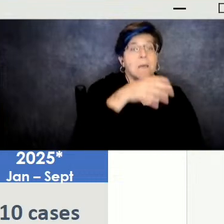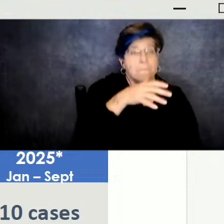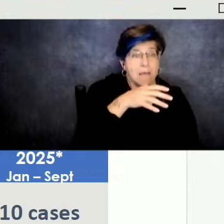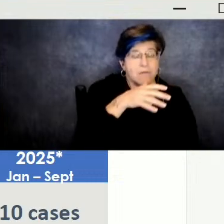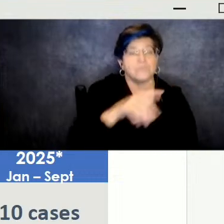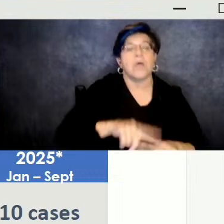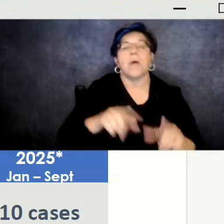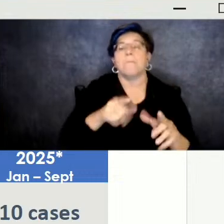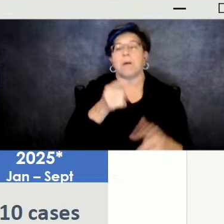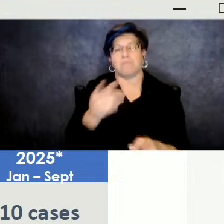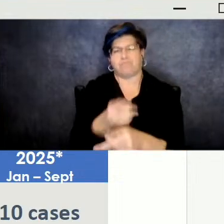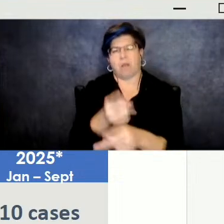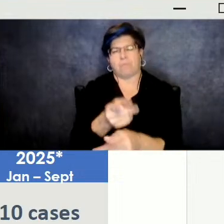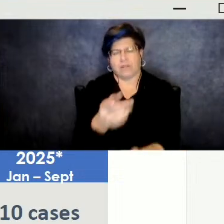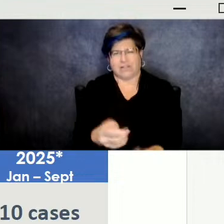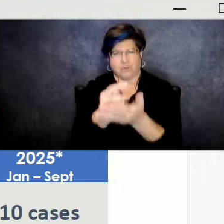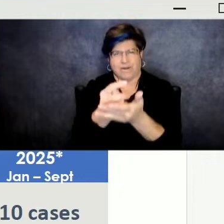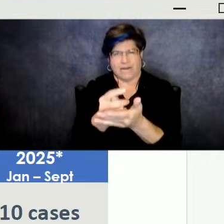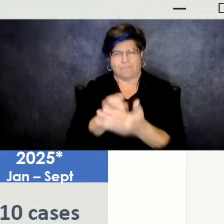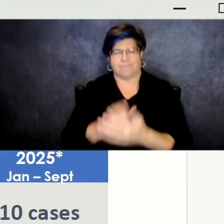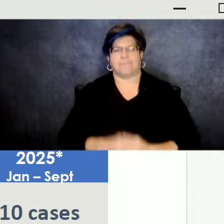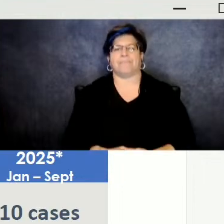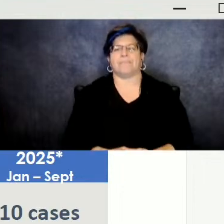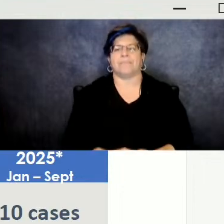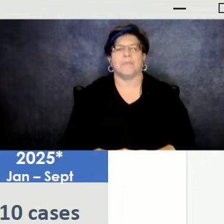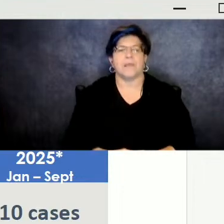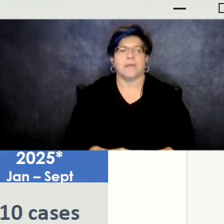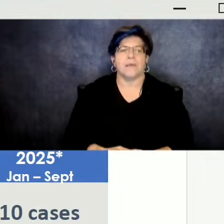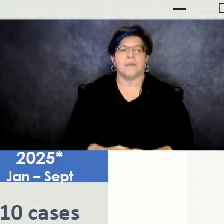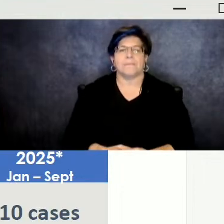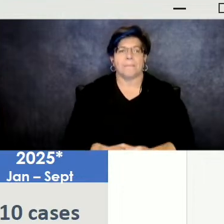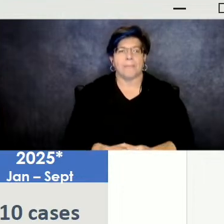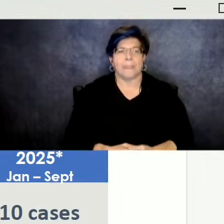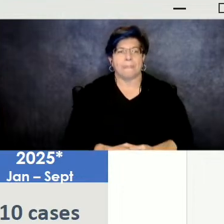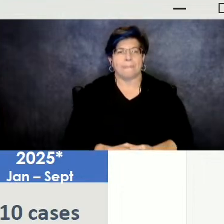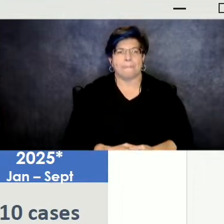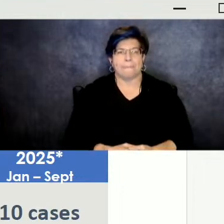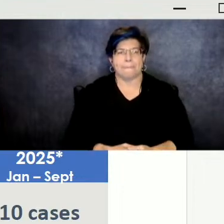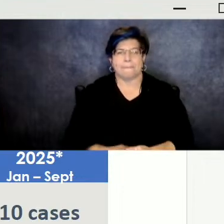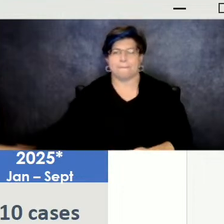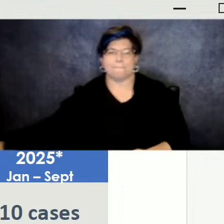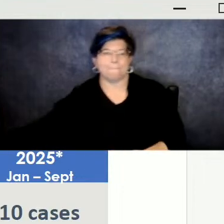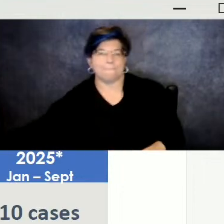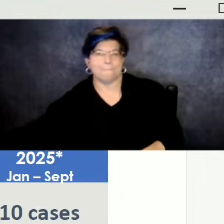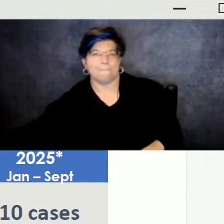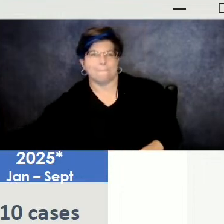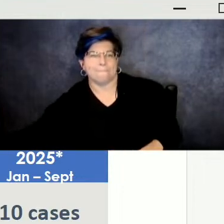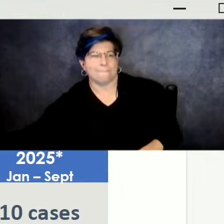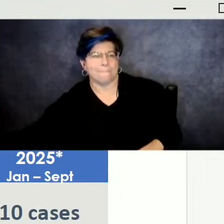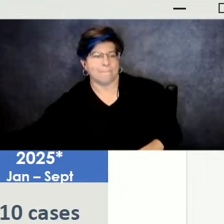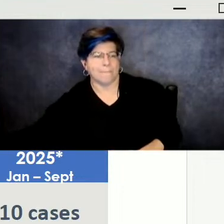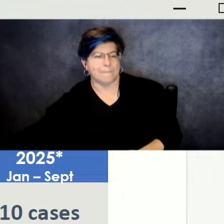TO TEST WOMEN BUT ALSO WERE PROPERLY TREATING WOMEN.